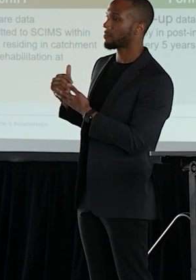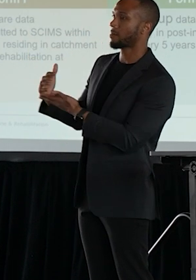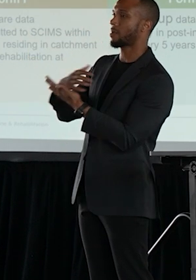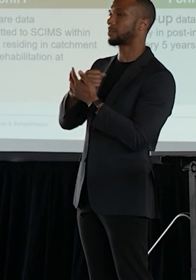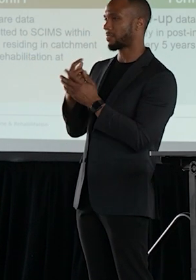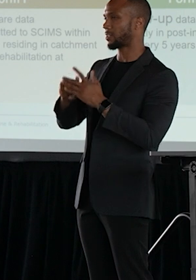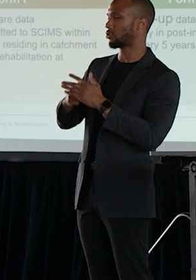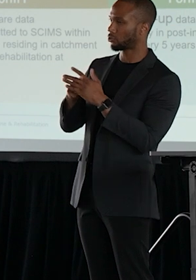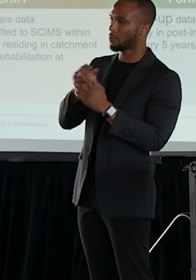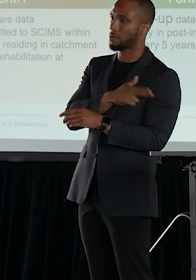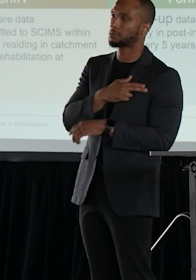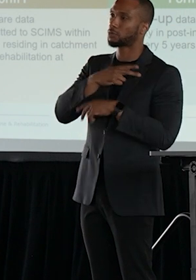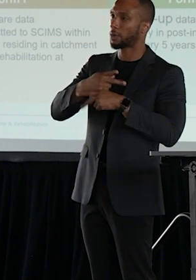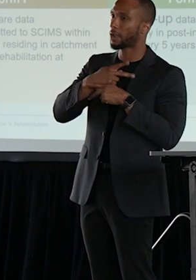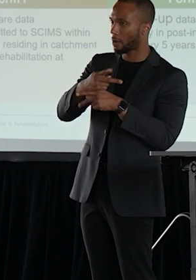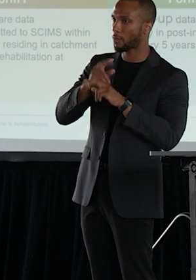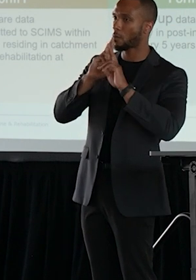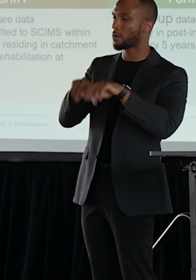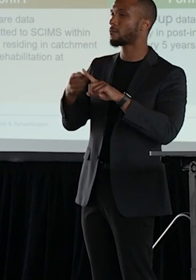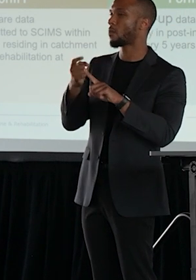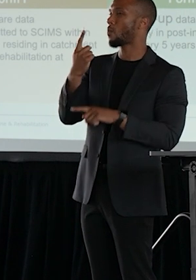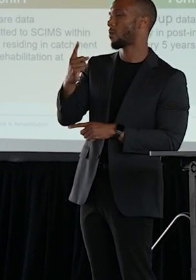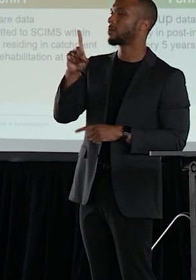hospital care. We call it phone one data set, and also we follow